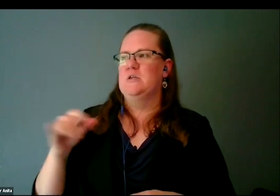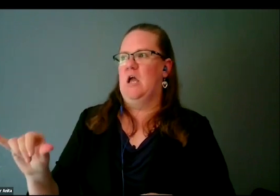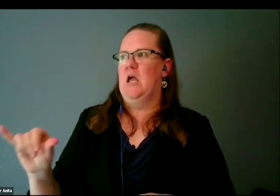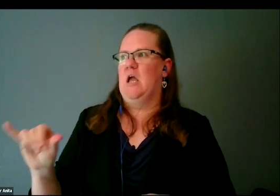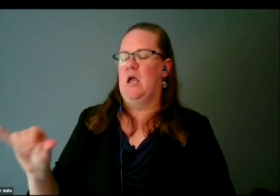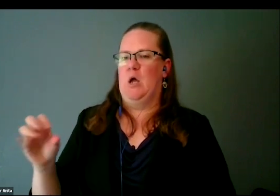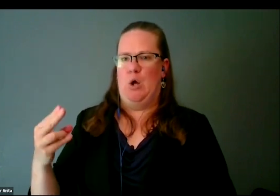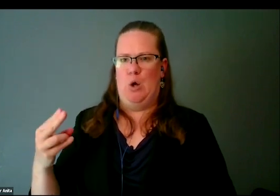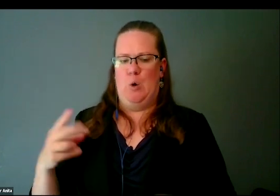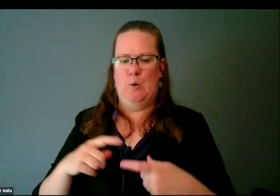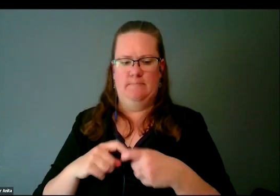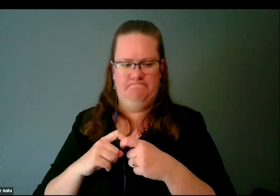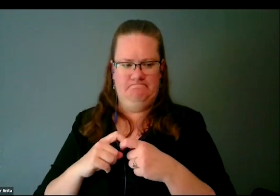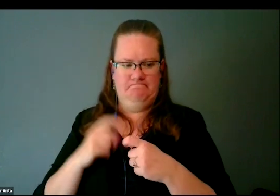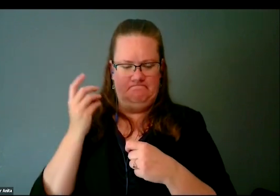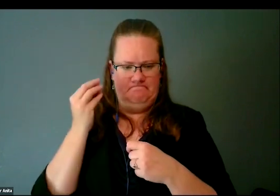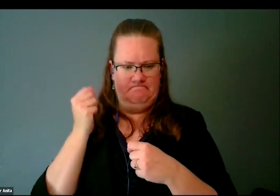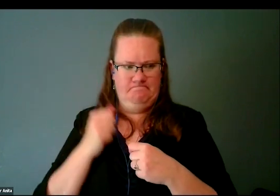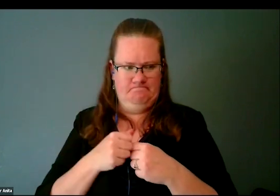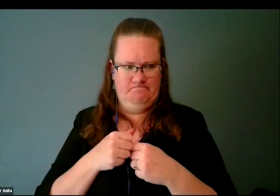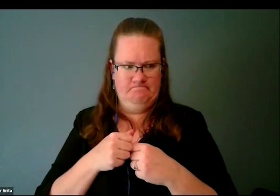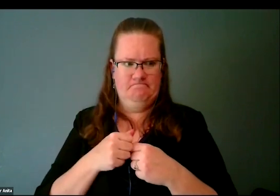Well, these are really beautiful 3D models,